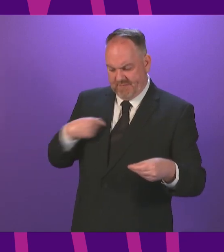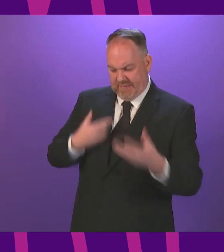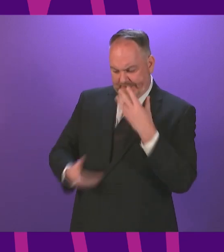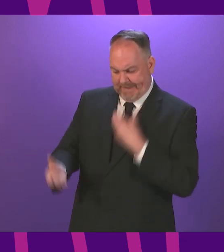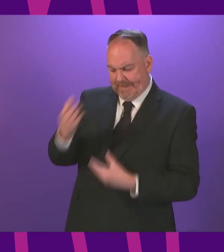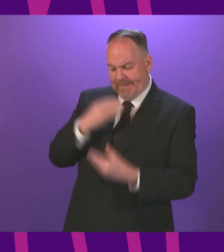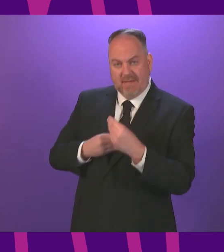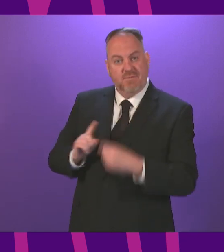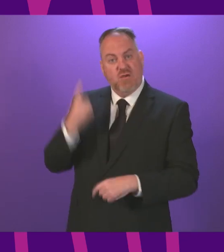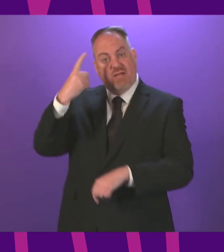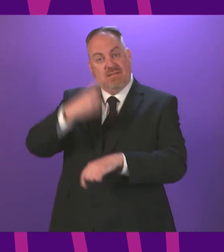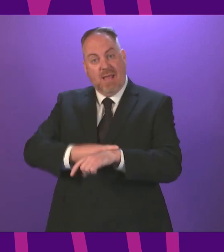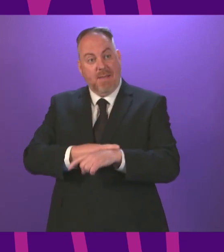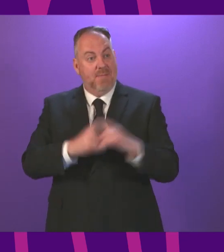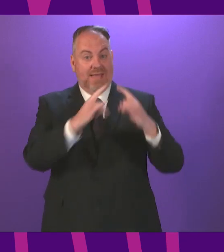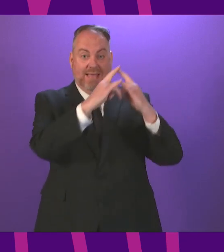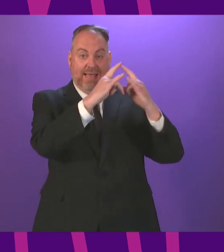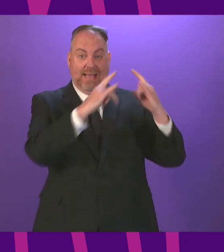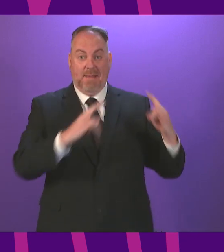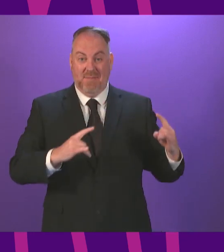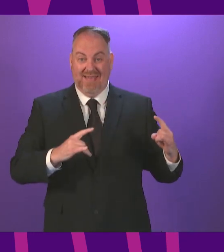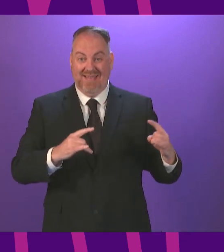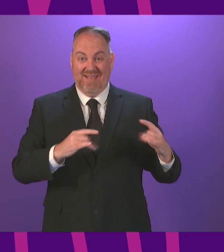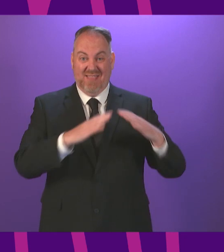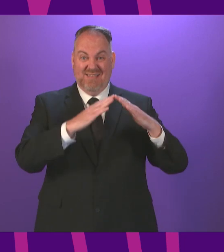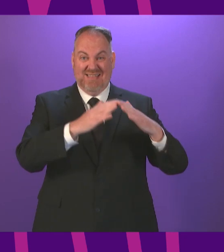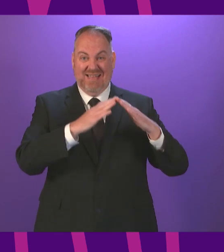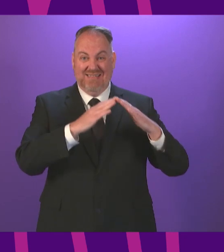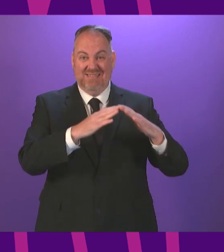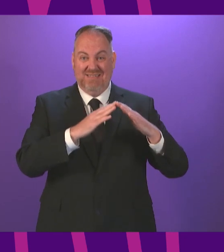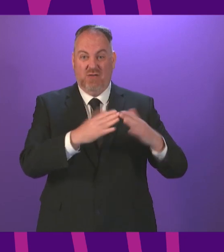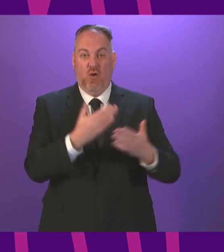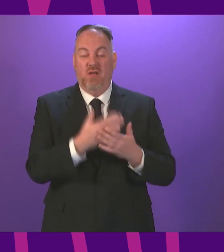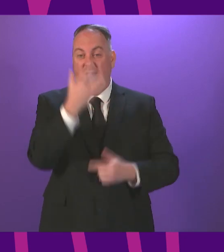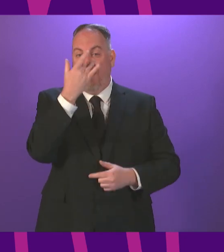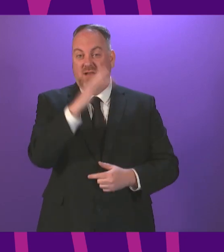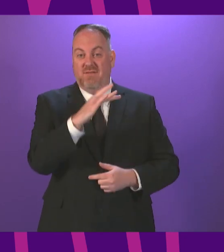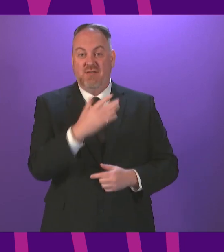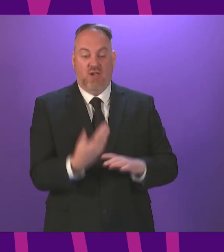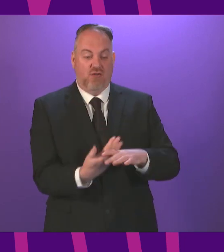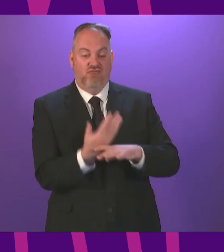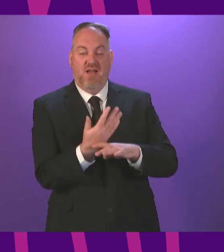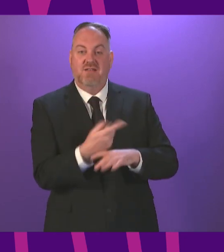not on a Scottish mountainside but in a tent on the artificial grass of a prison football pitch.